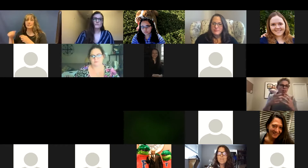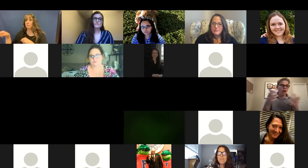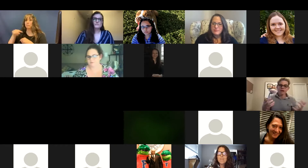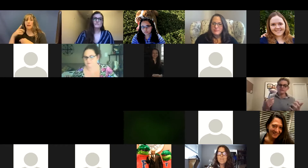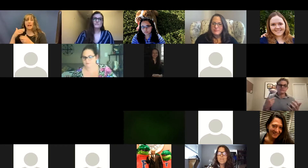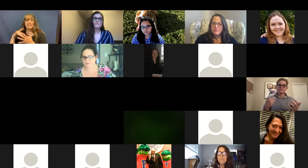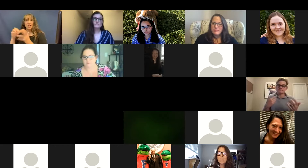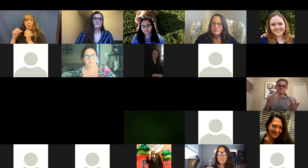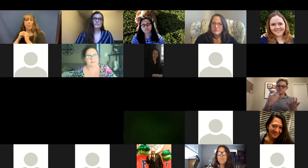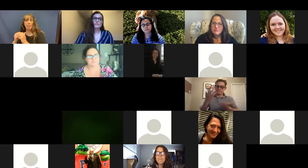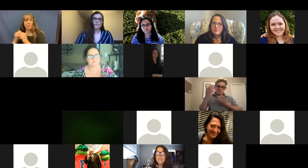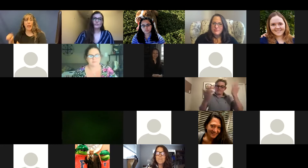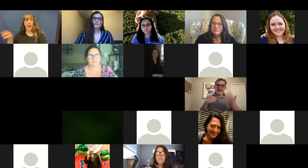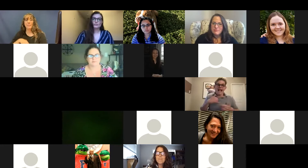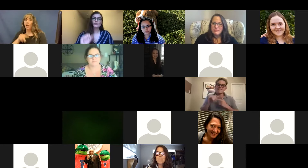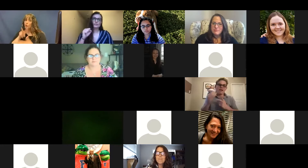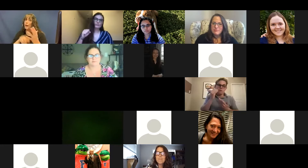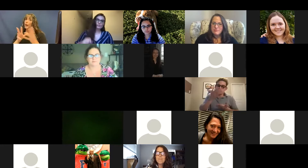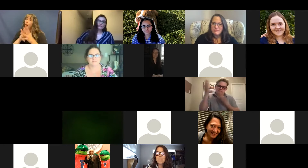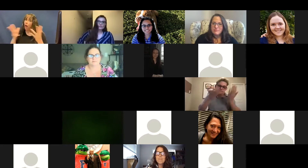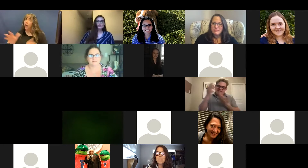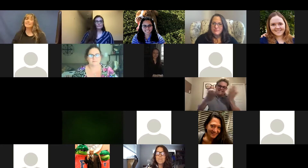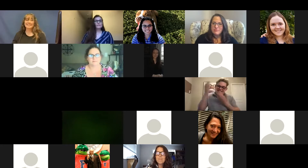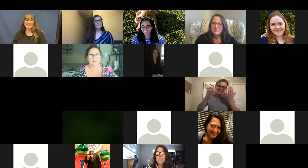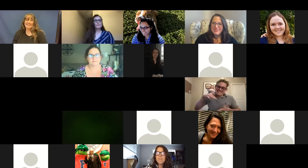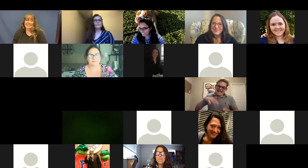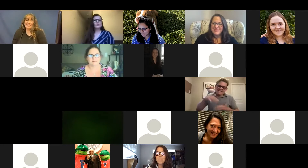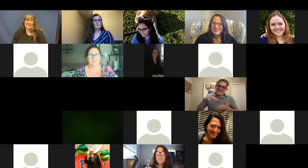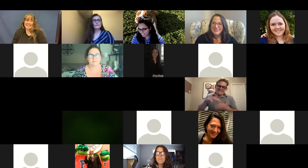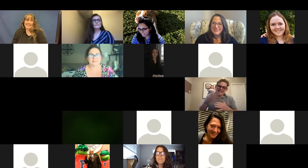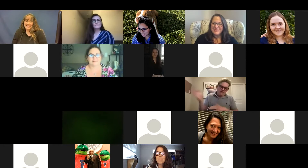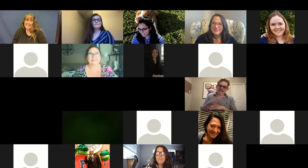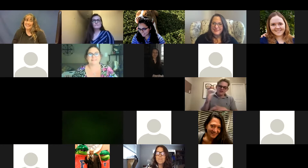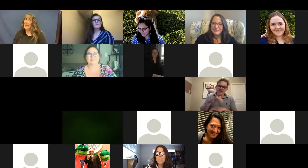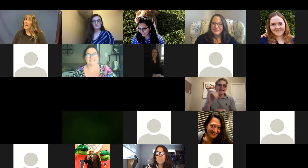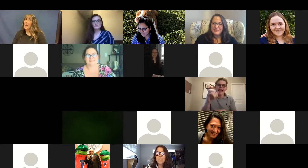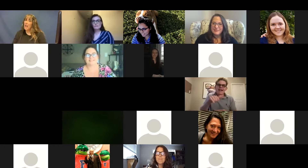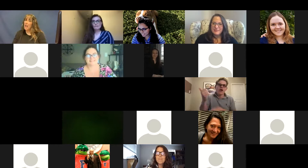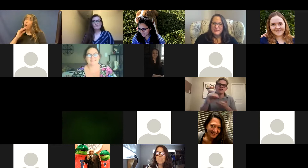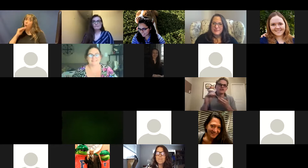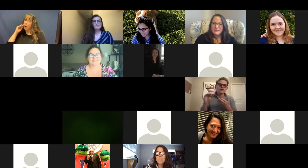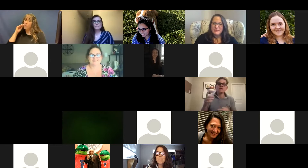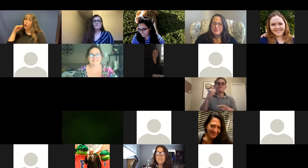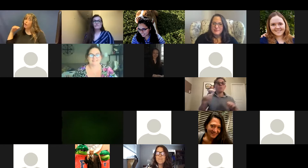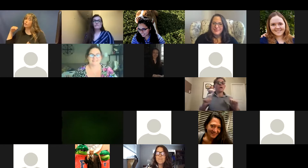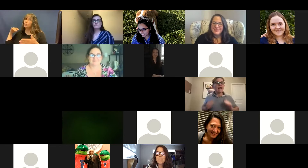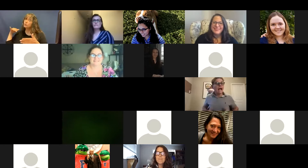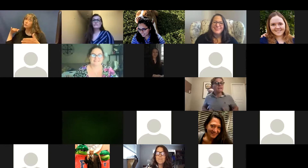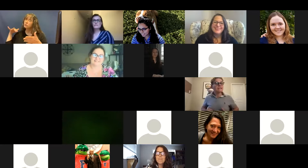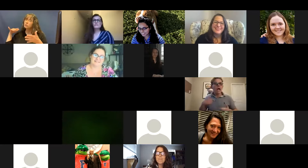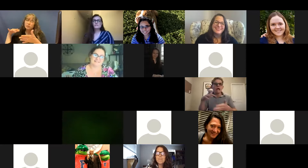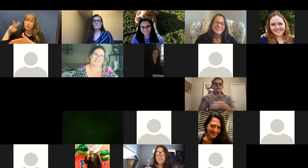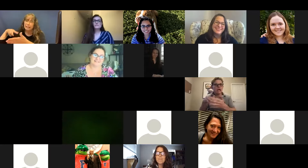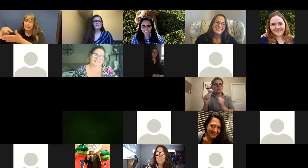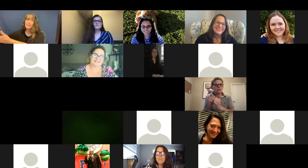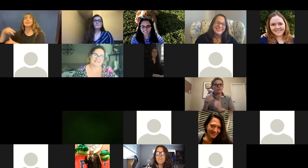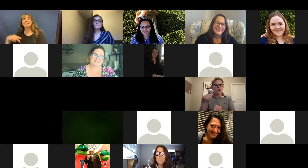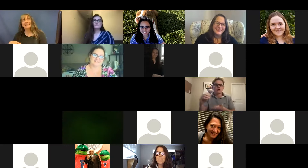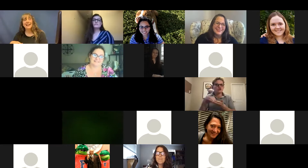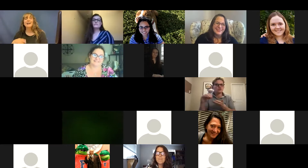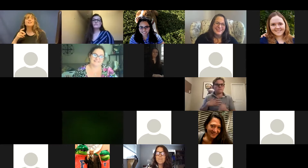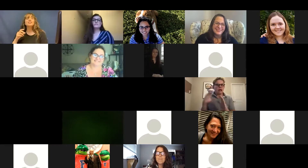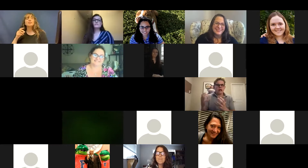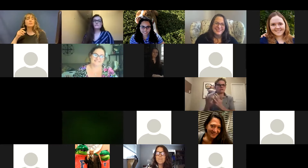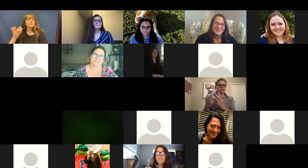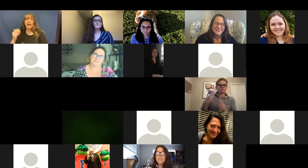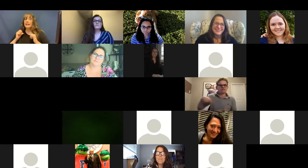them. I read a lot. At home, I am reading like a fiend. So anatomy and physiology, I